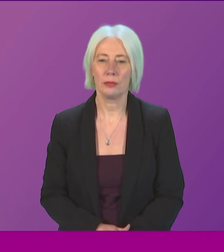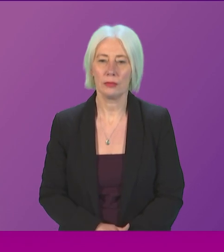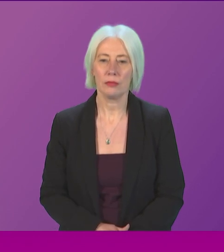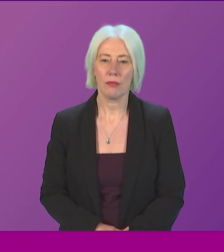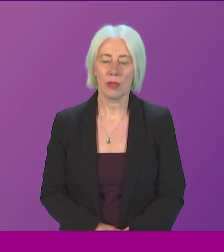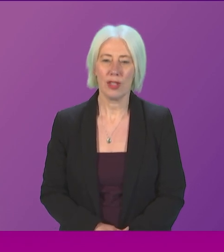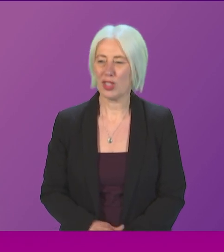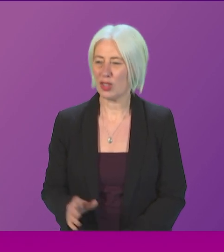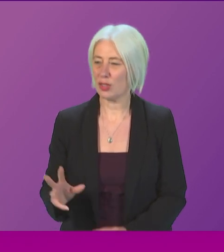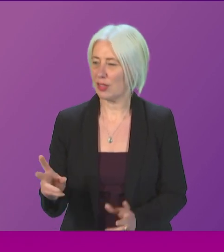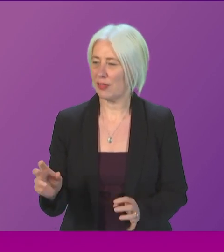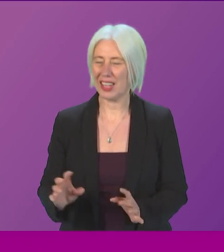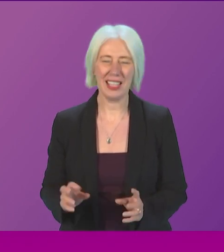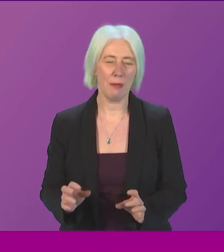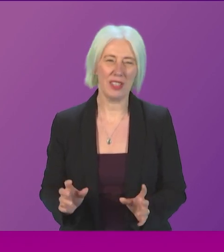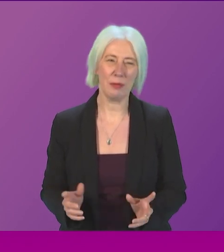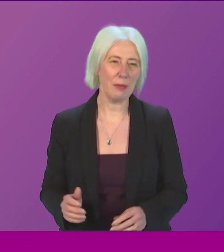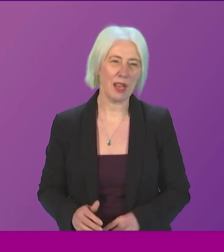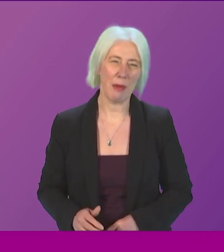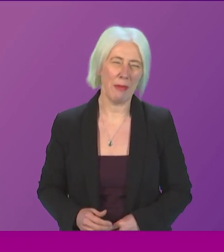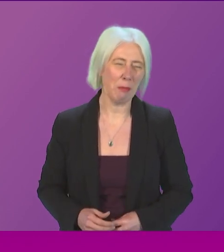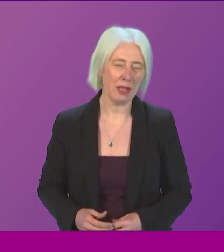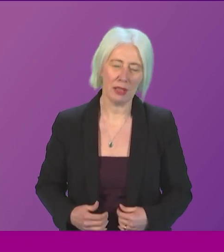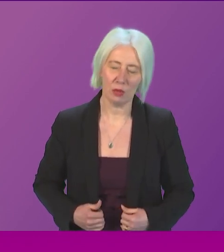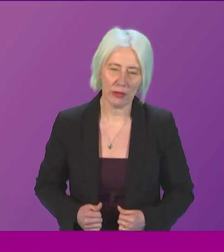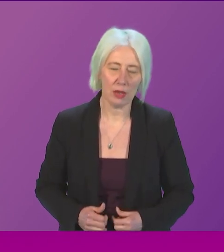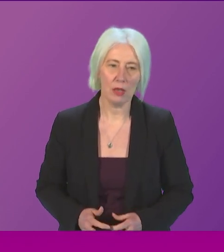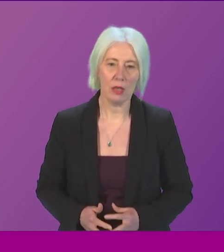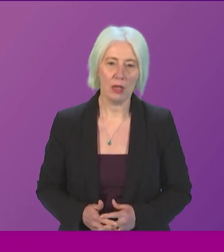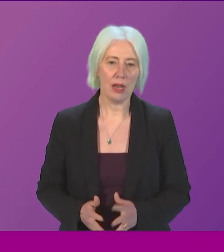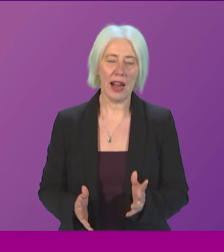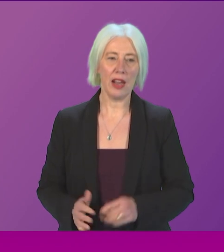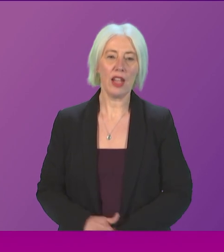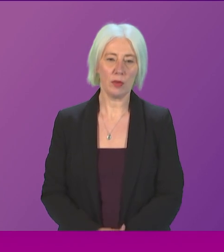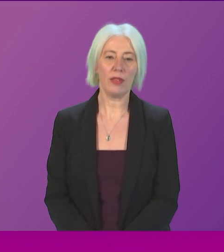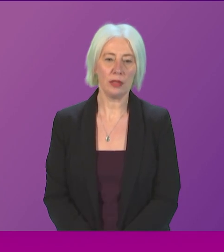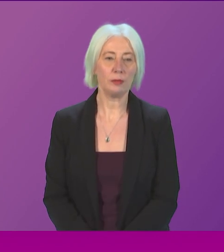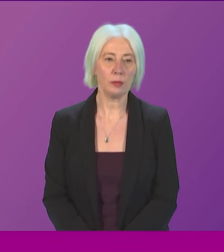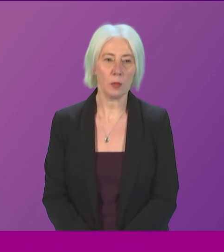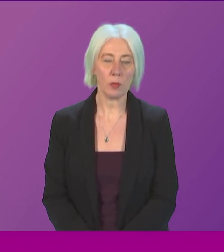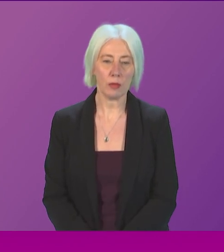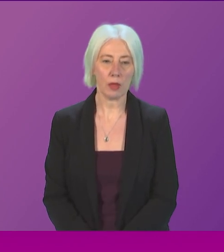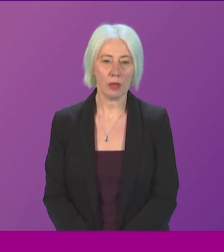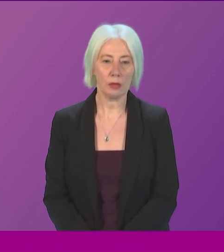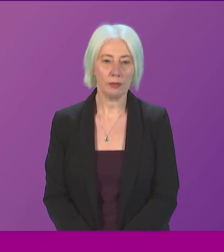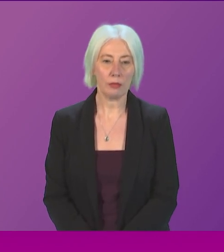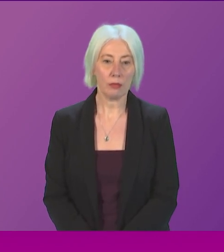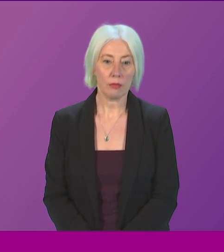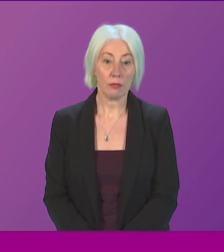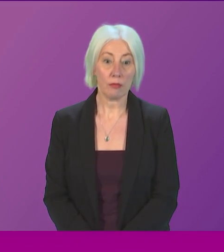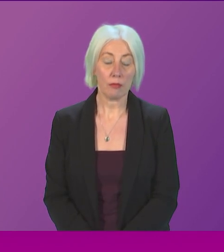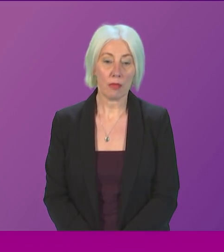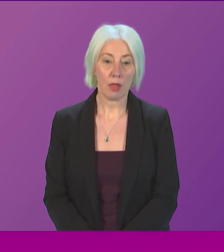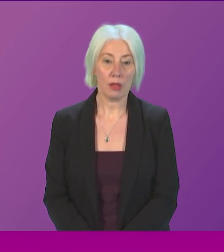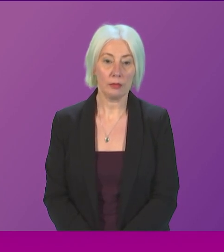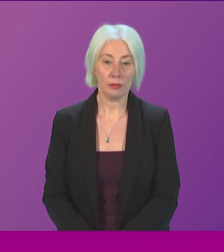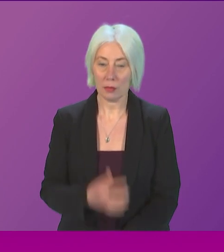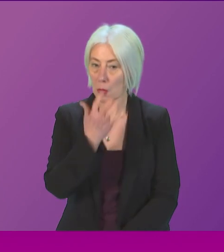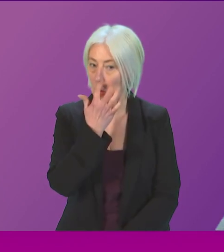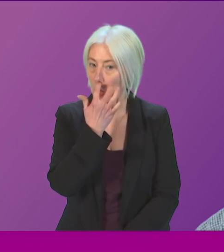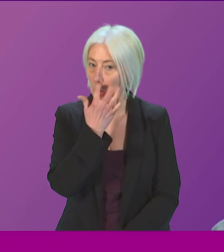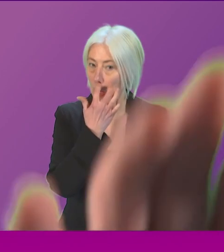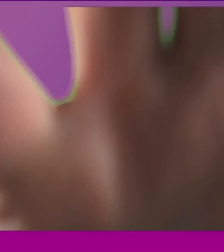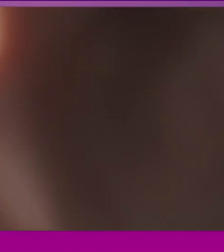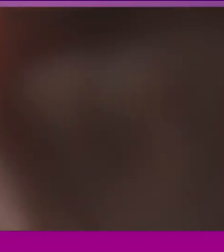the coronation of King Charles III and the Queen.